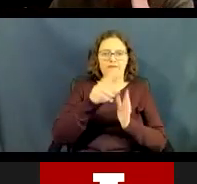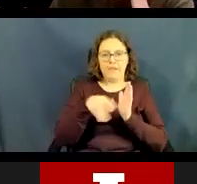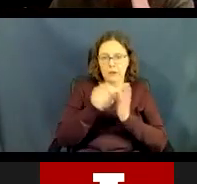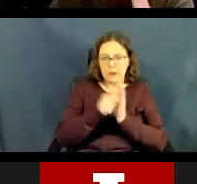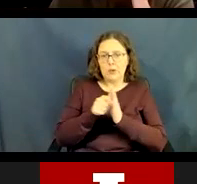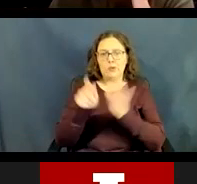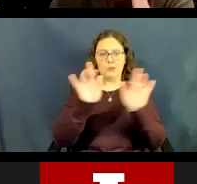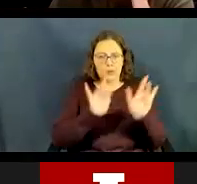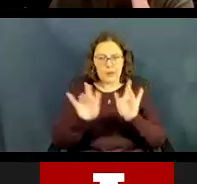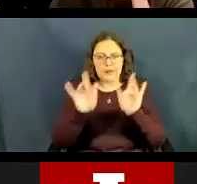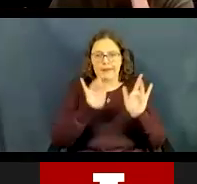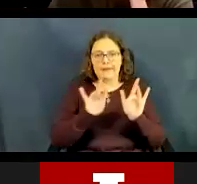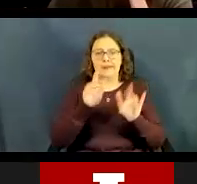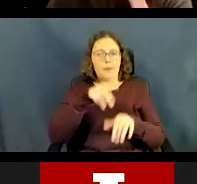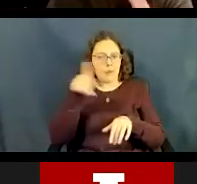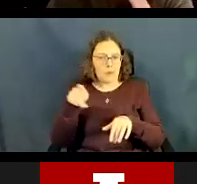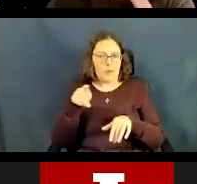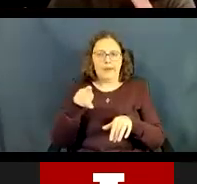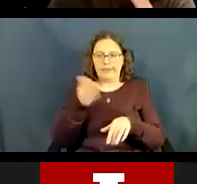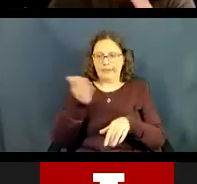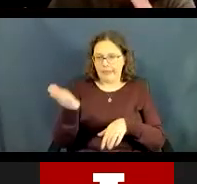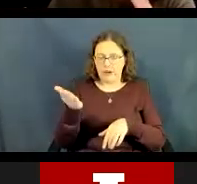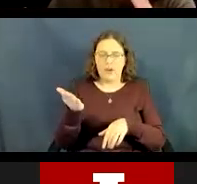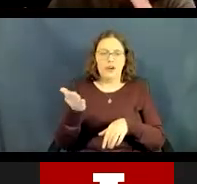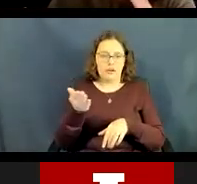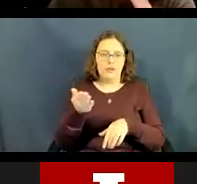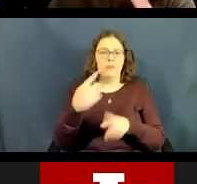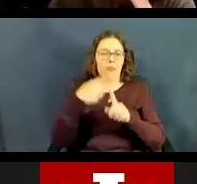The PowerPoint is there for you but also with the FAQ documents.